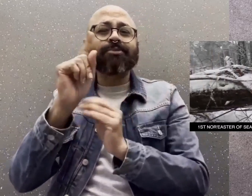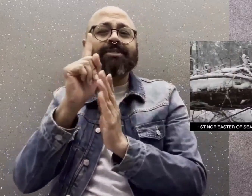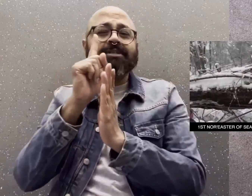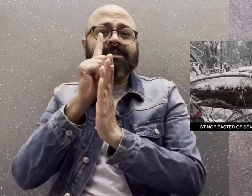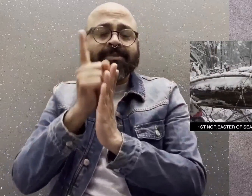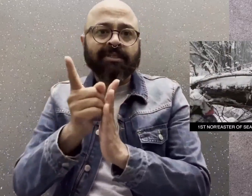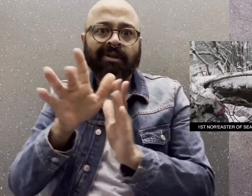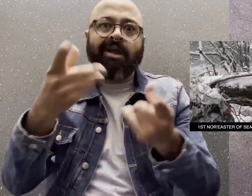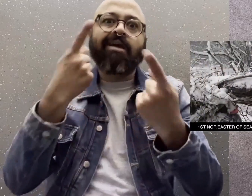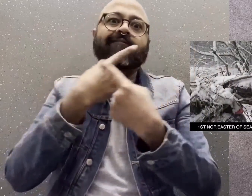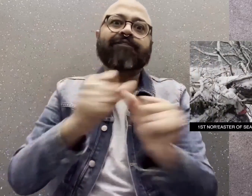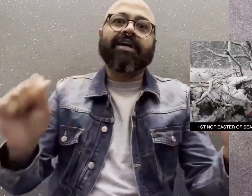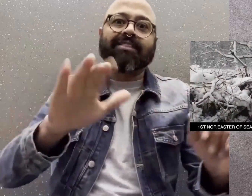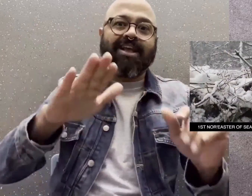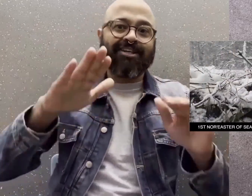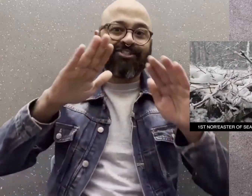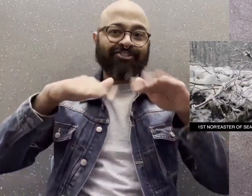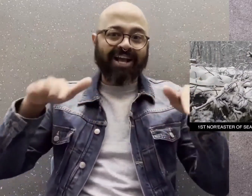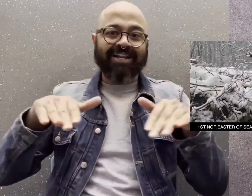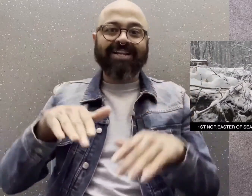for more than 20 hours to free the child.